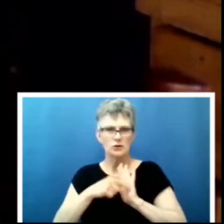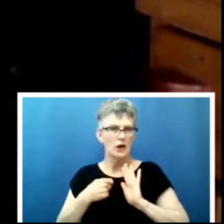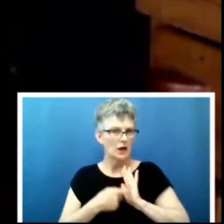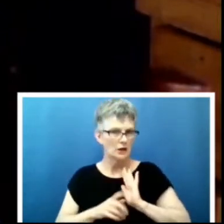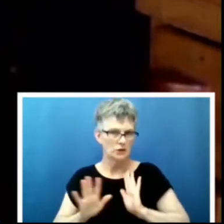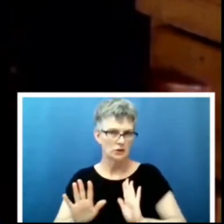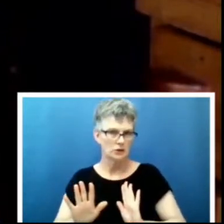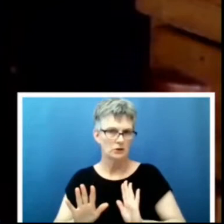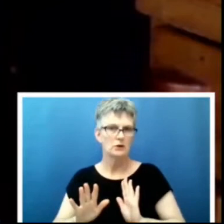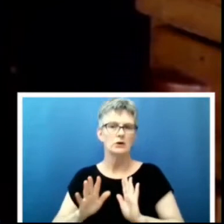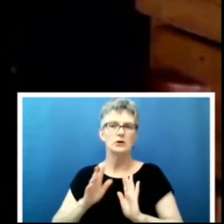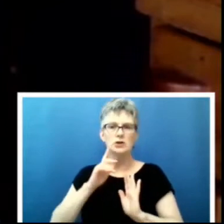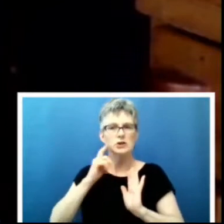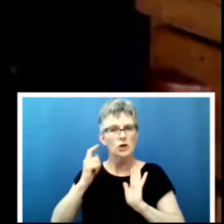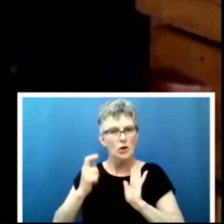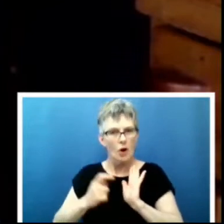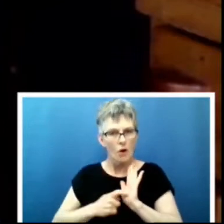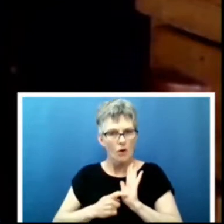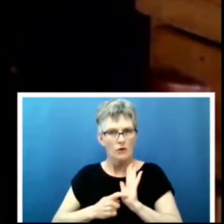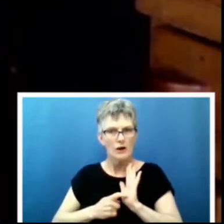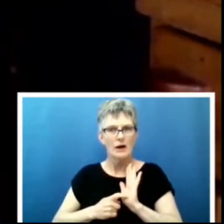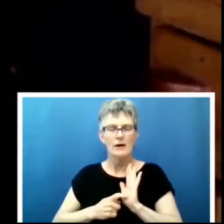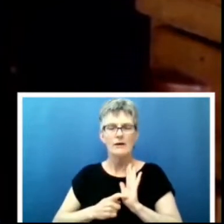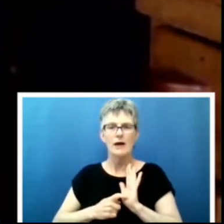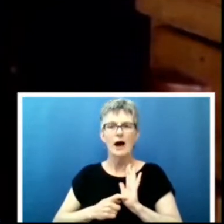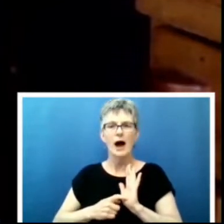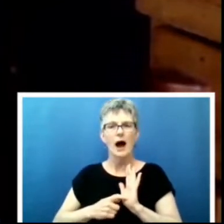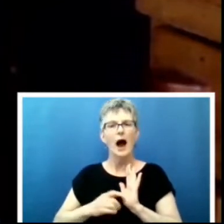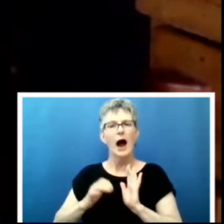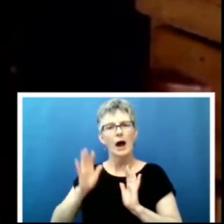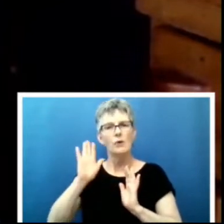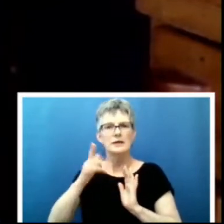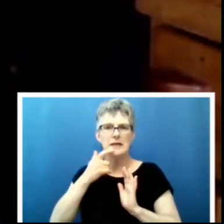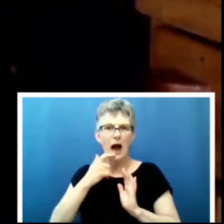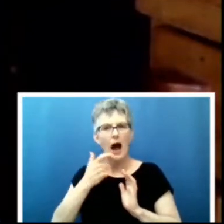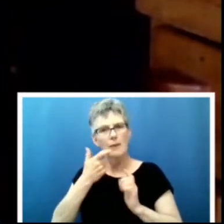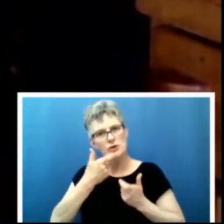Just noticing. I'm gonna say a lot of those words, just observe, just notice, just notice, just observe.